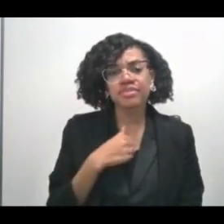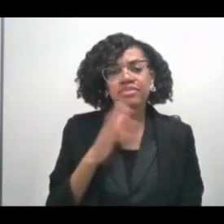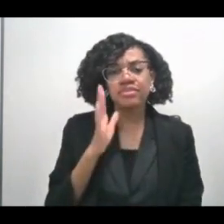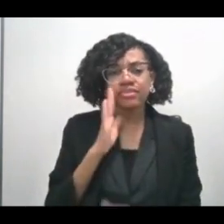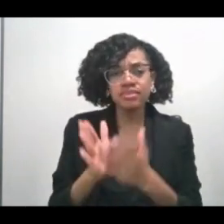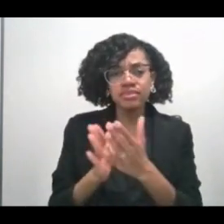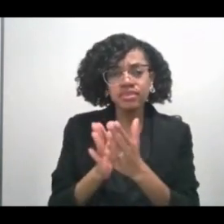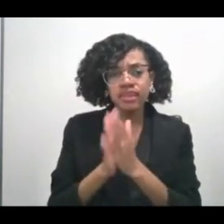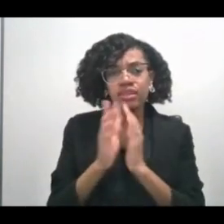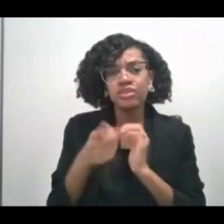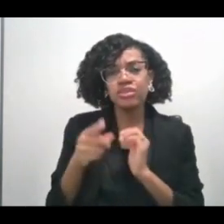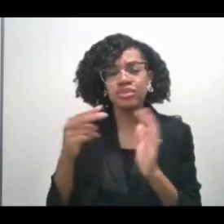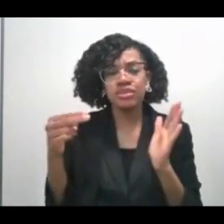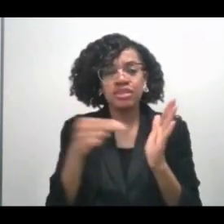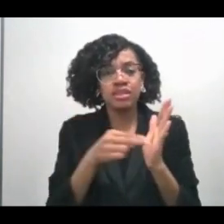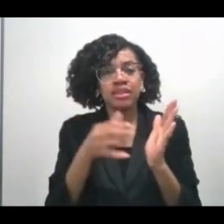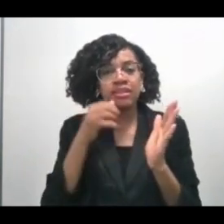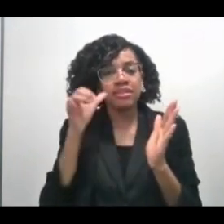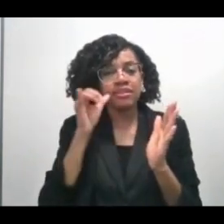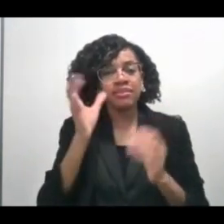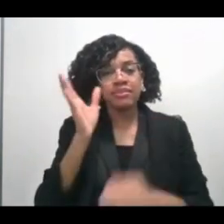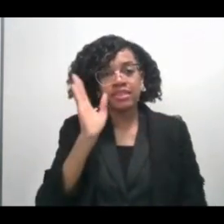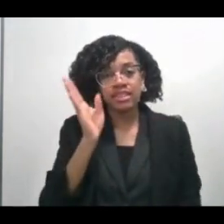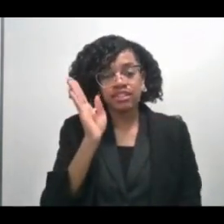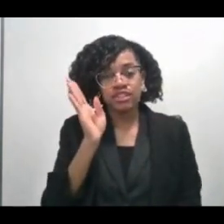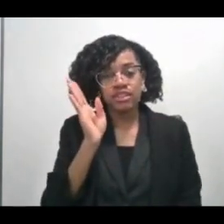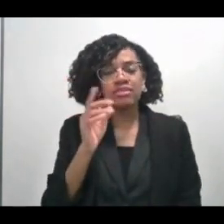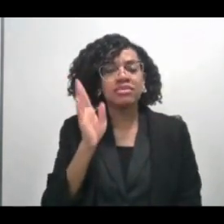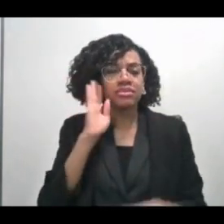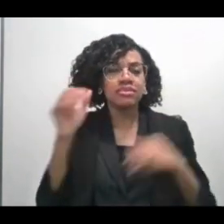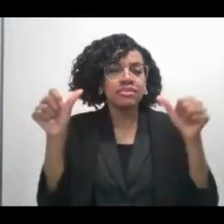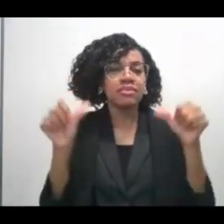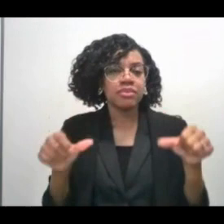presentation which is will be posted soon a recording of which